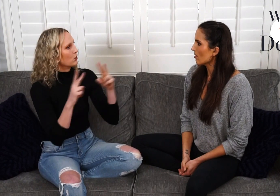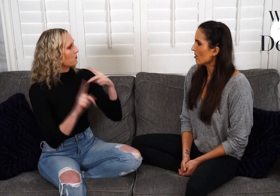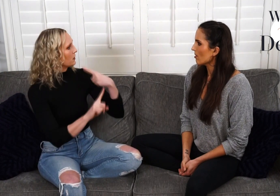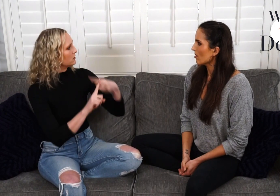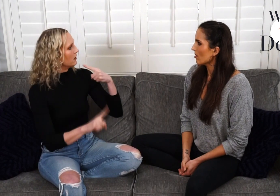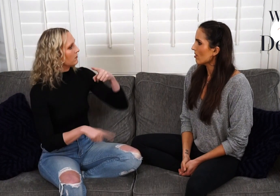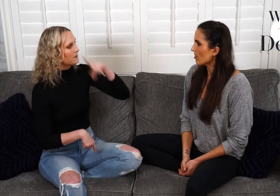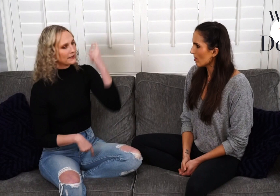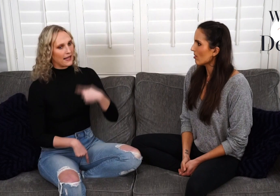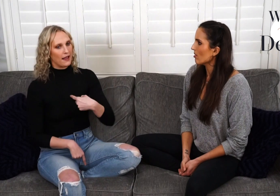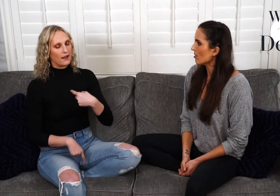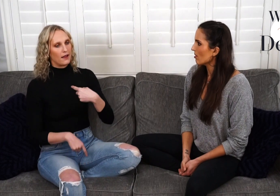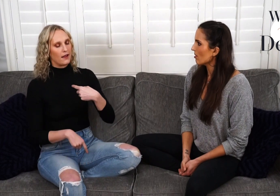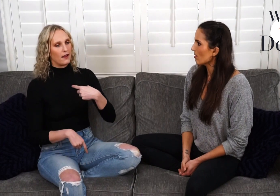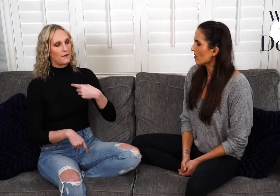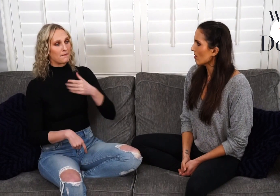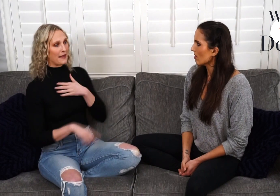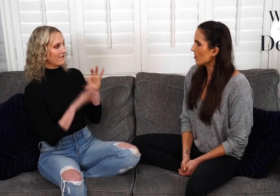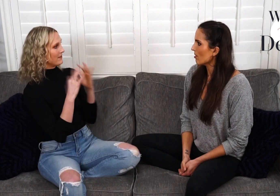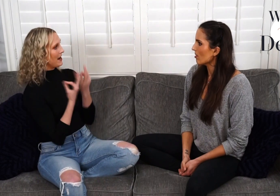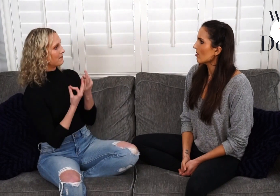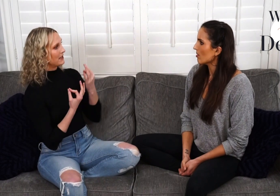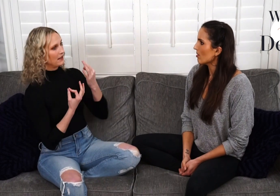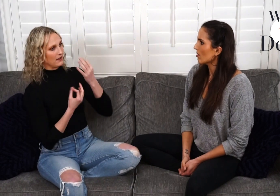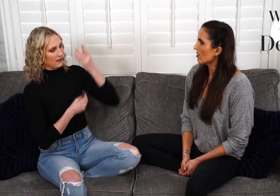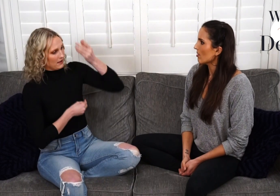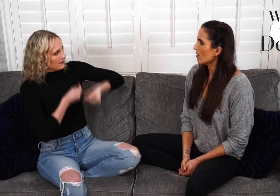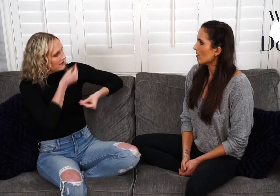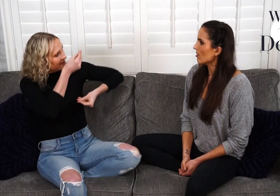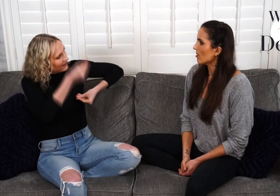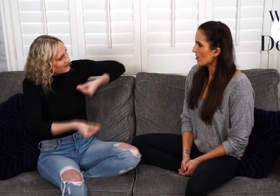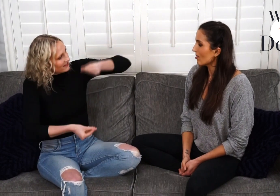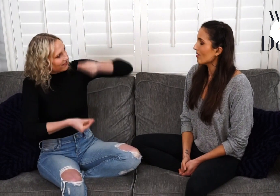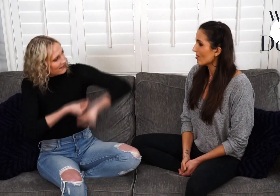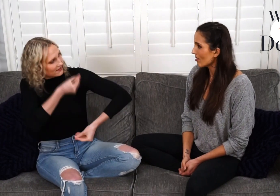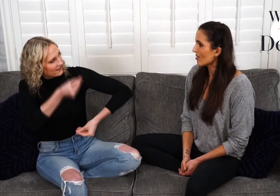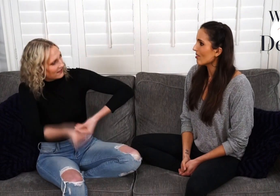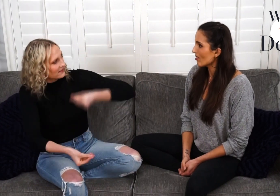a very positive thing because my family, I came